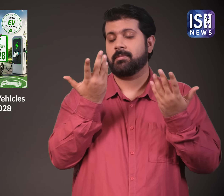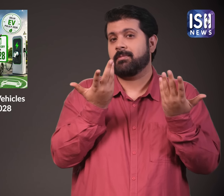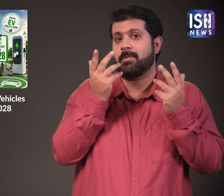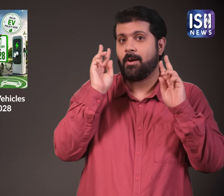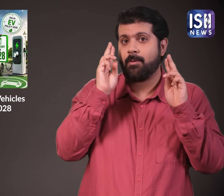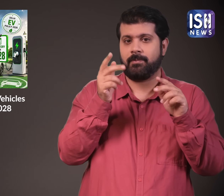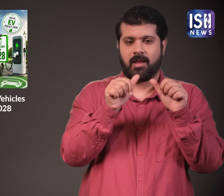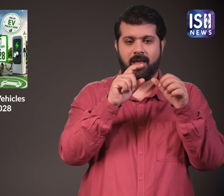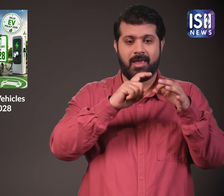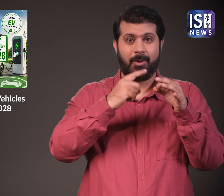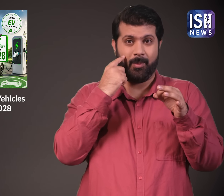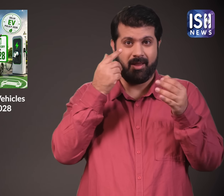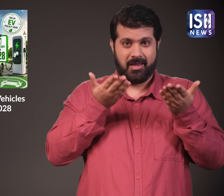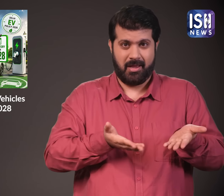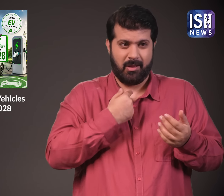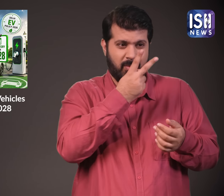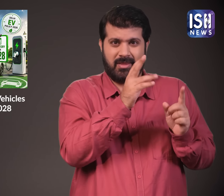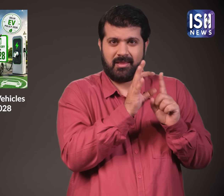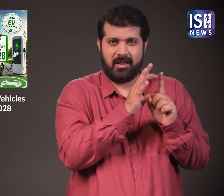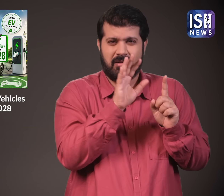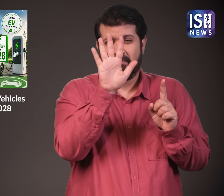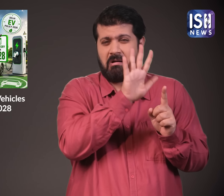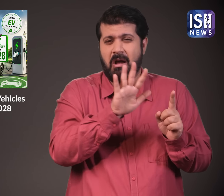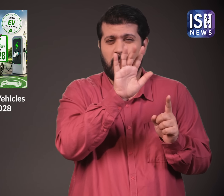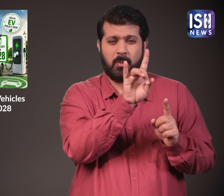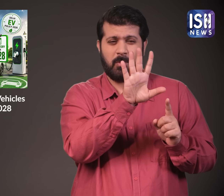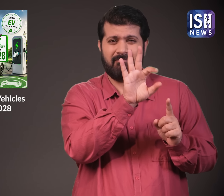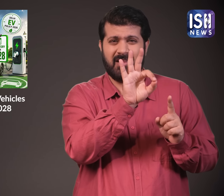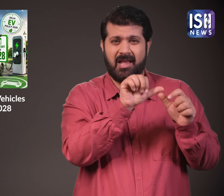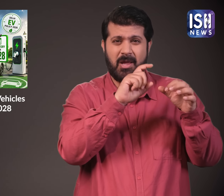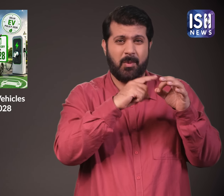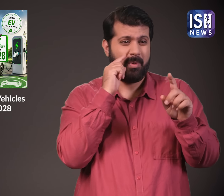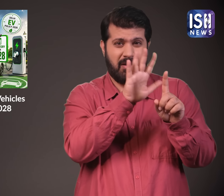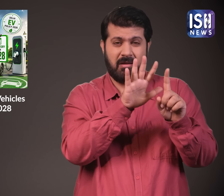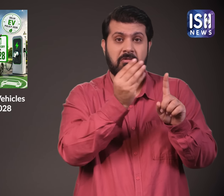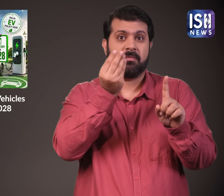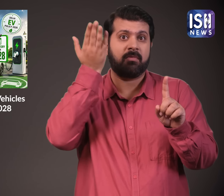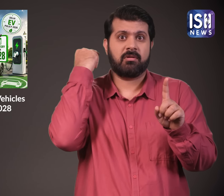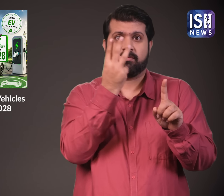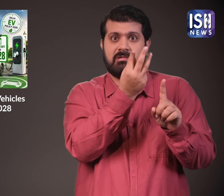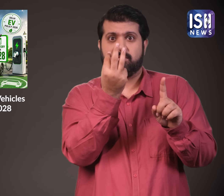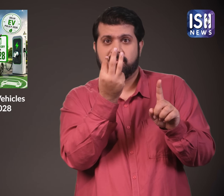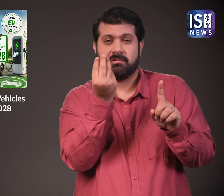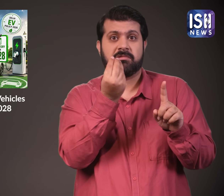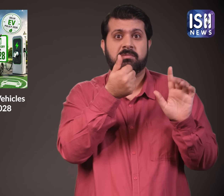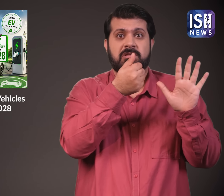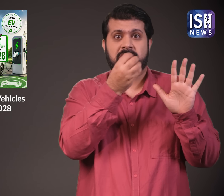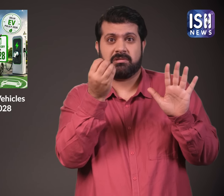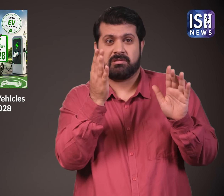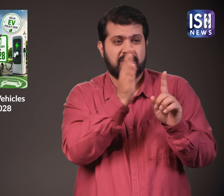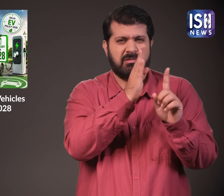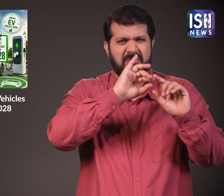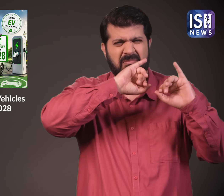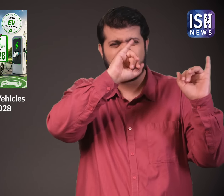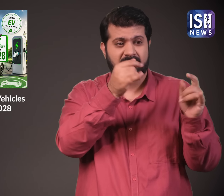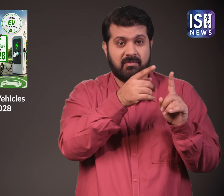Delhi’s AQI is currently around 150, but it has previously reached 300 and even 600.